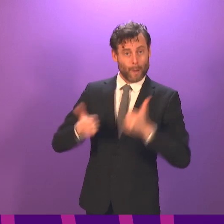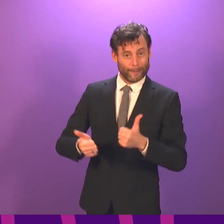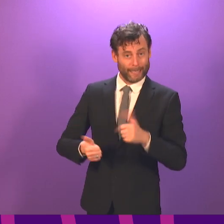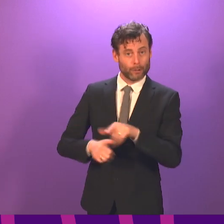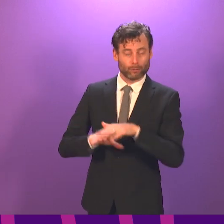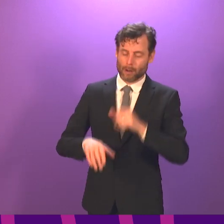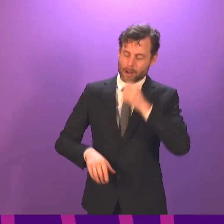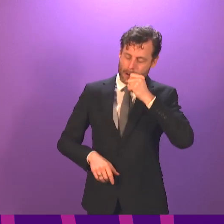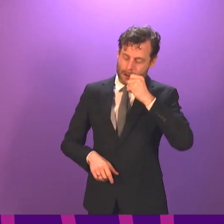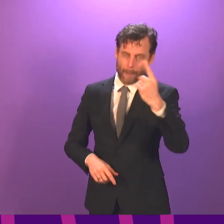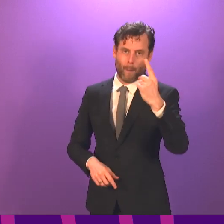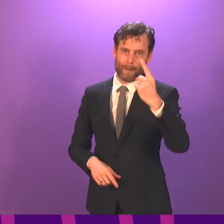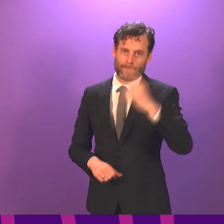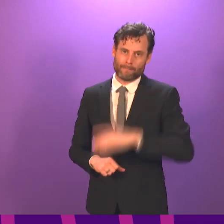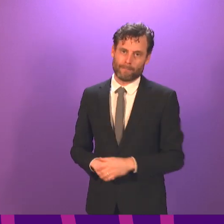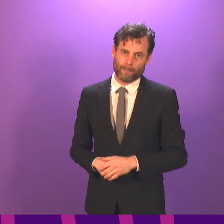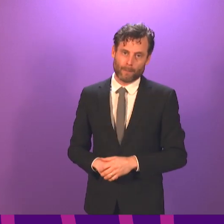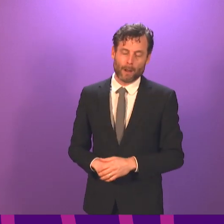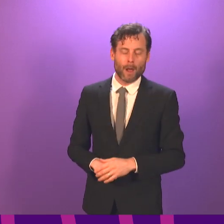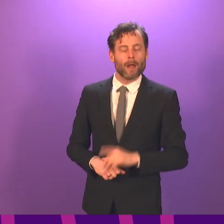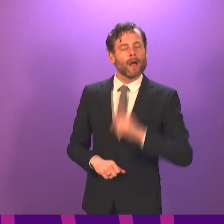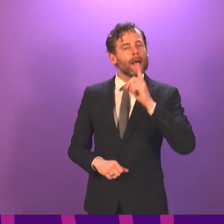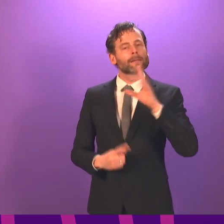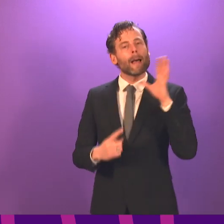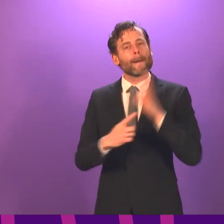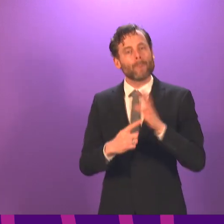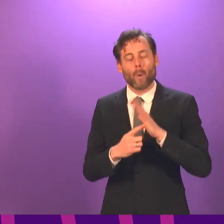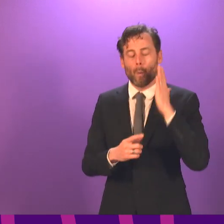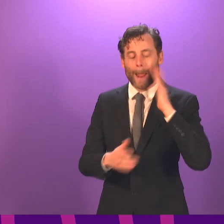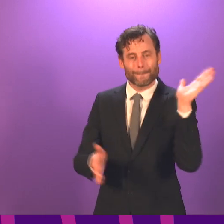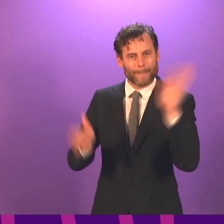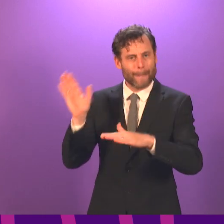remain cautious—as we have to be, in the face of a dangerous and highly infectious